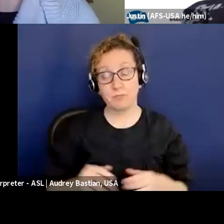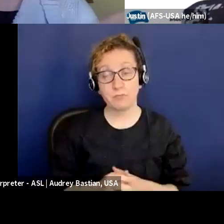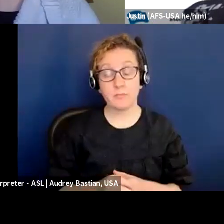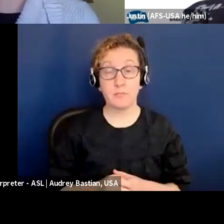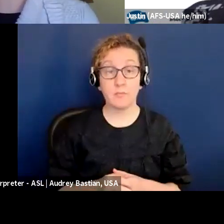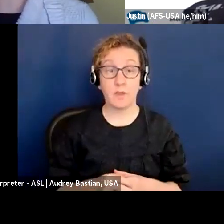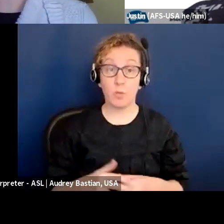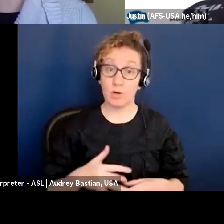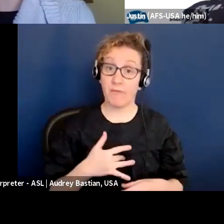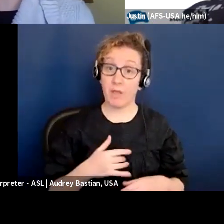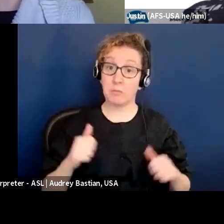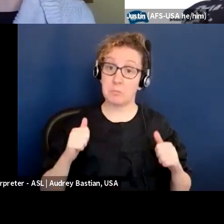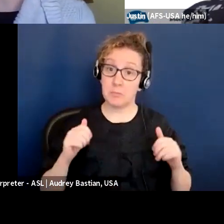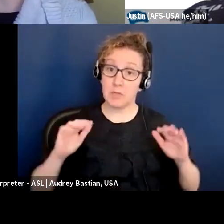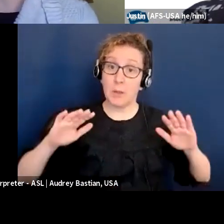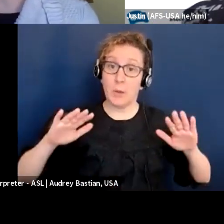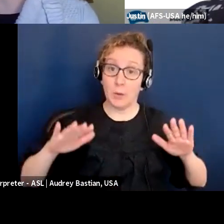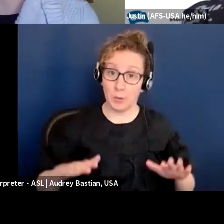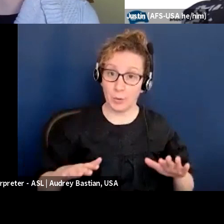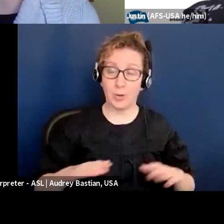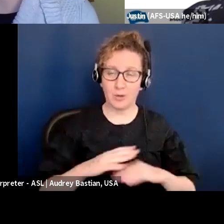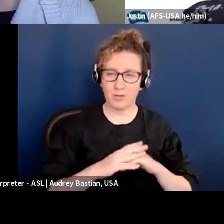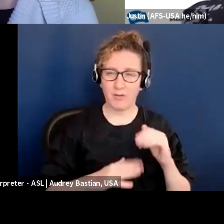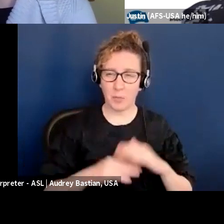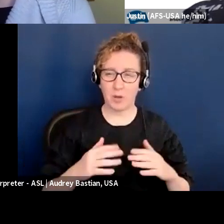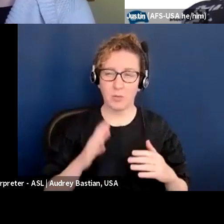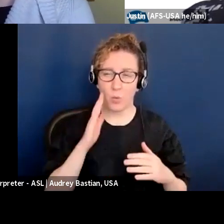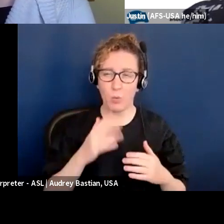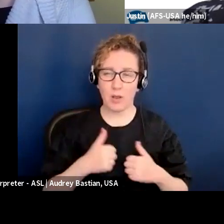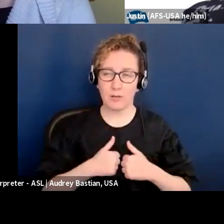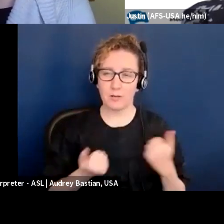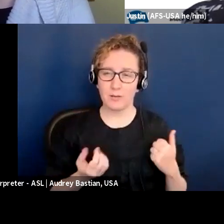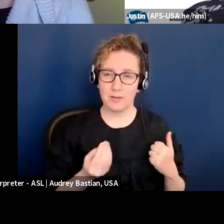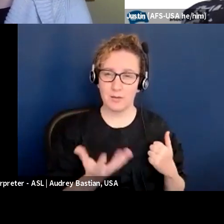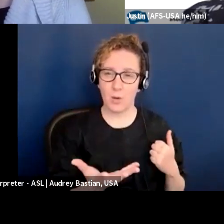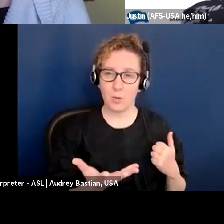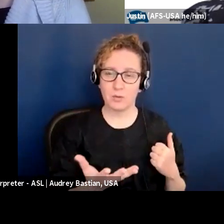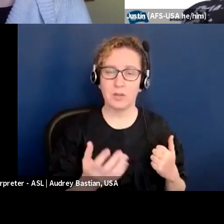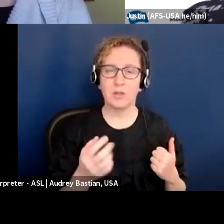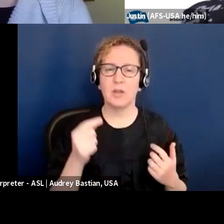gotten to that point to decide that you do want to disclose, there are some big advantages